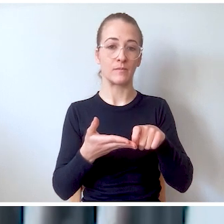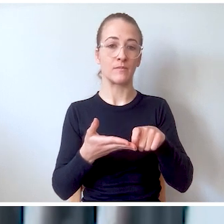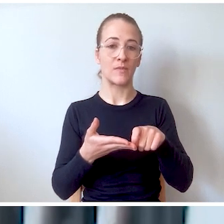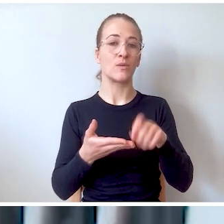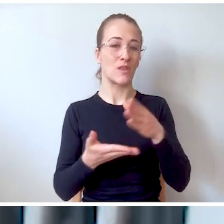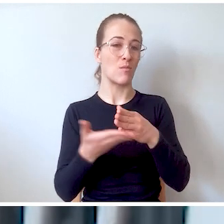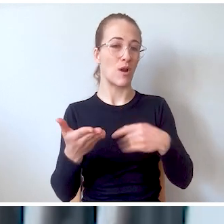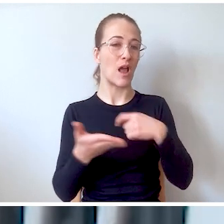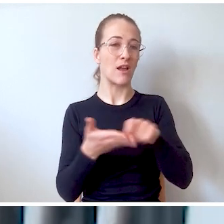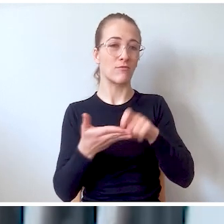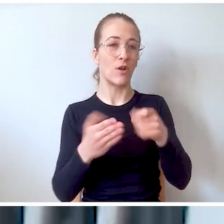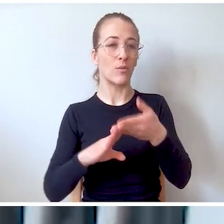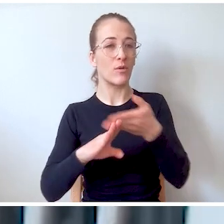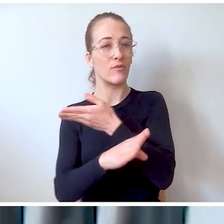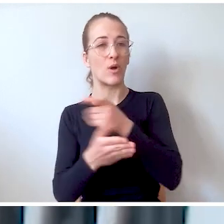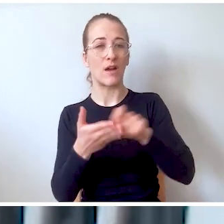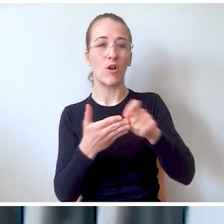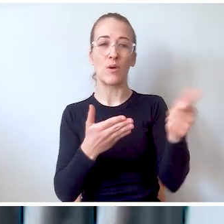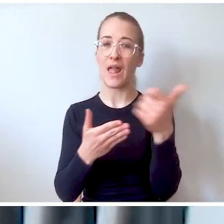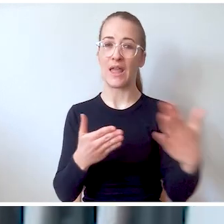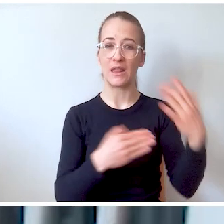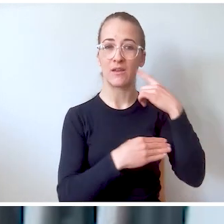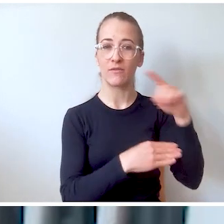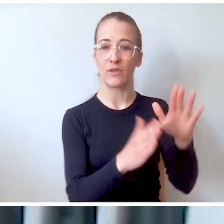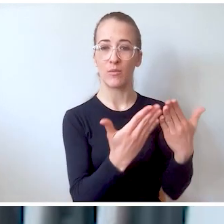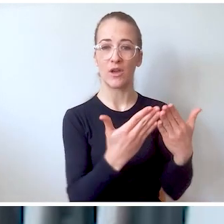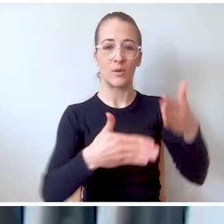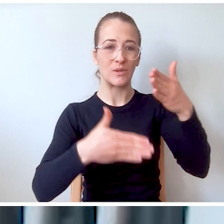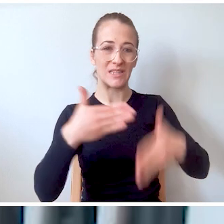before I wrote anything in the book. It's the end of chapter four.